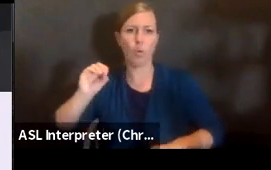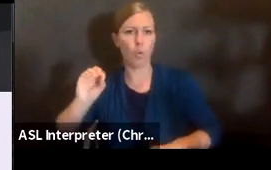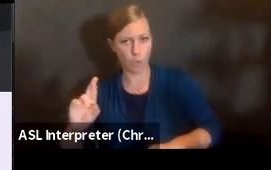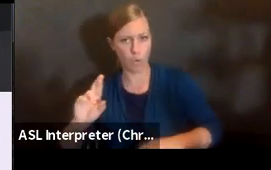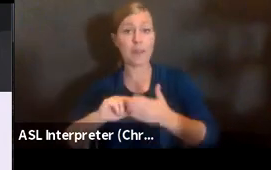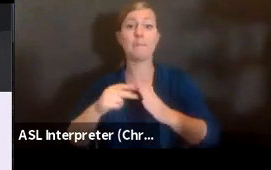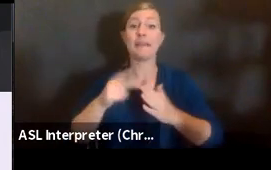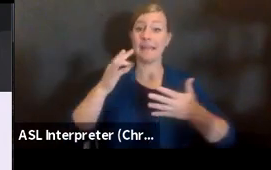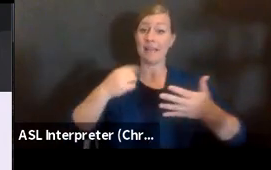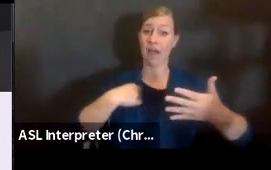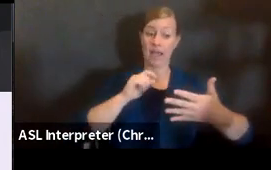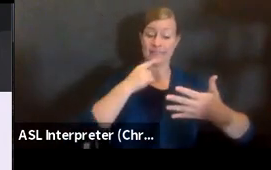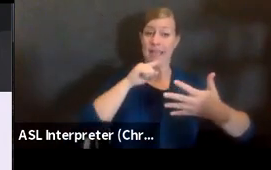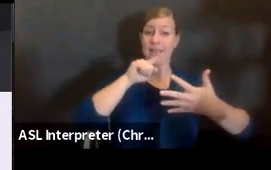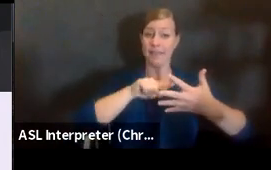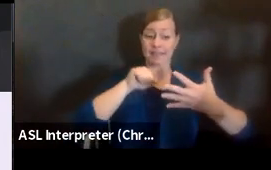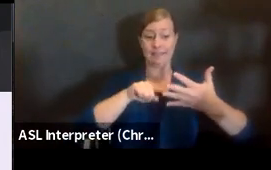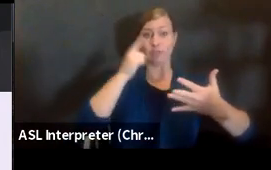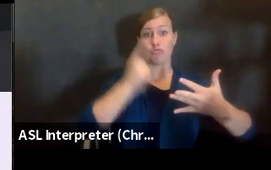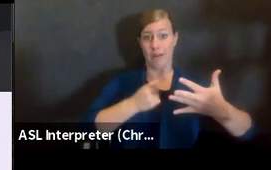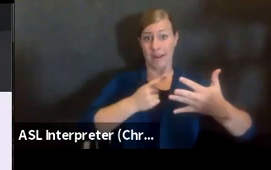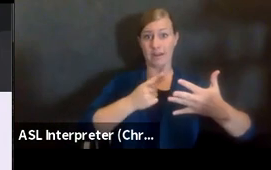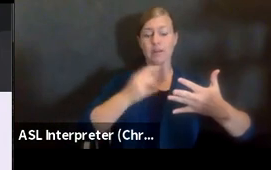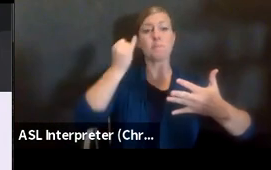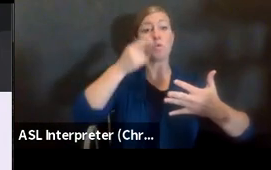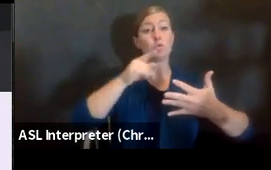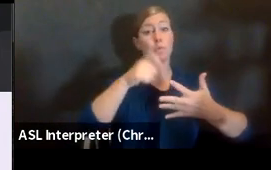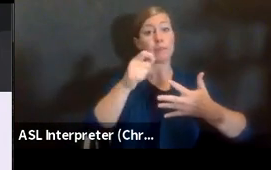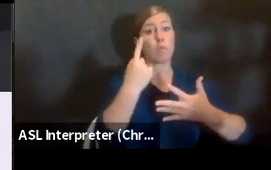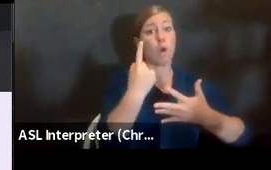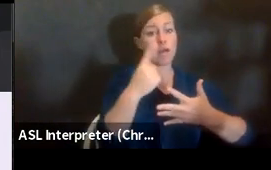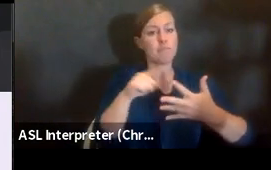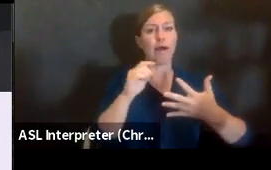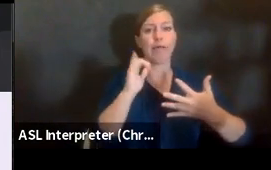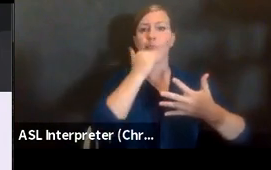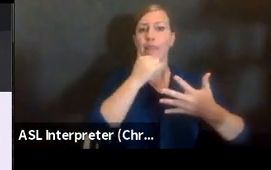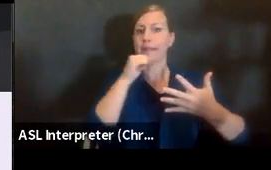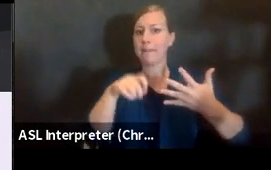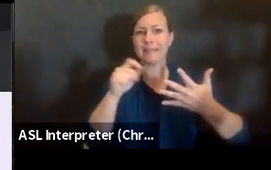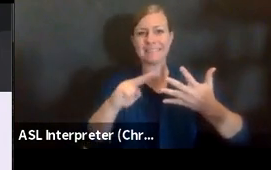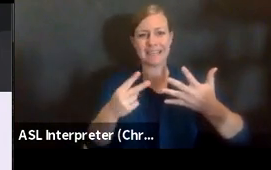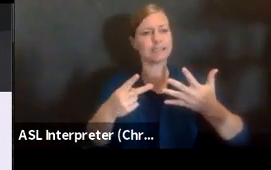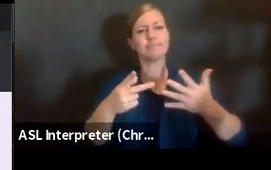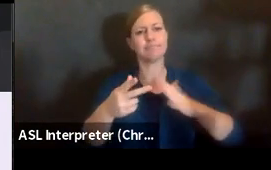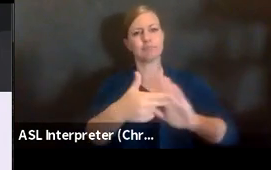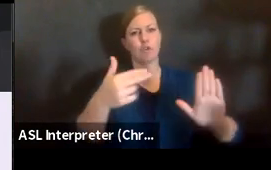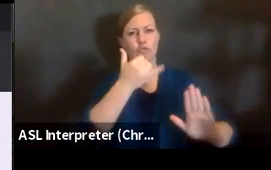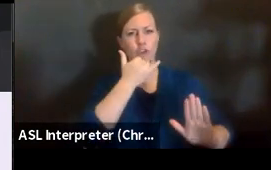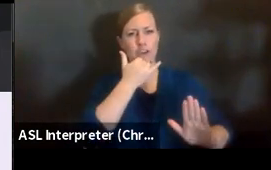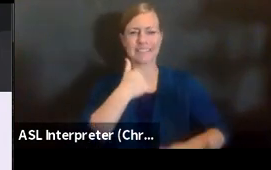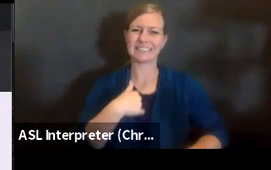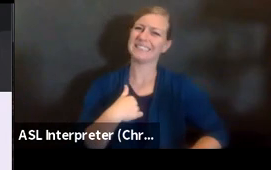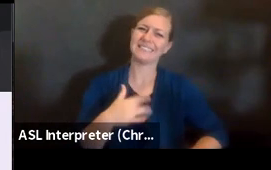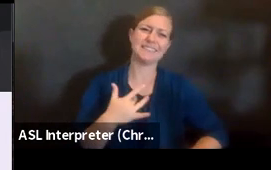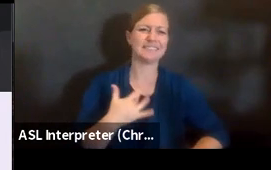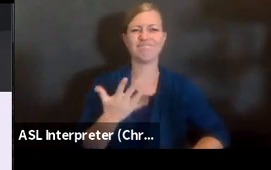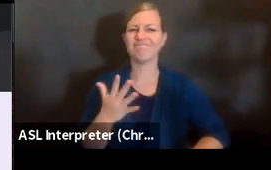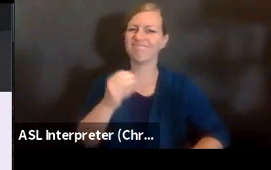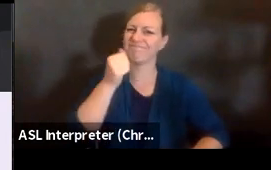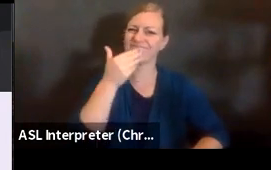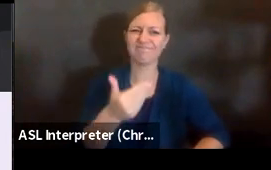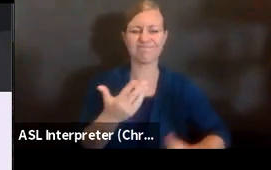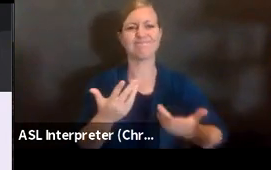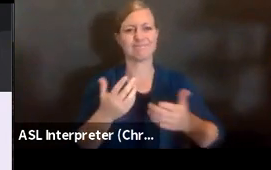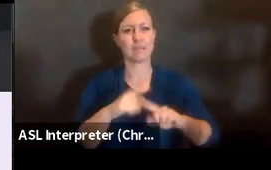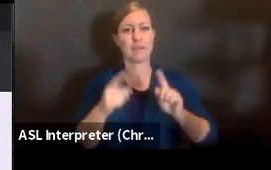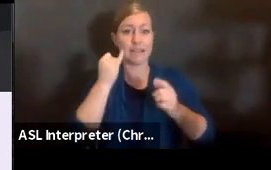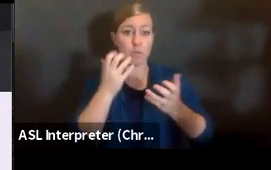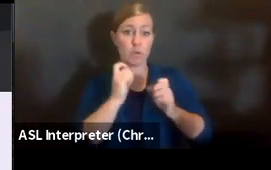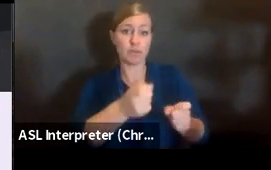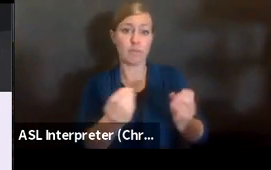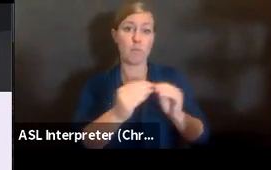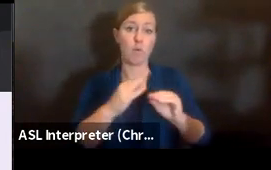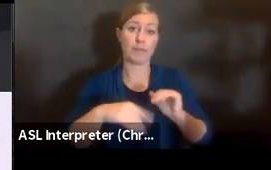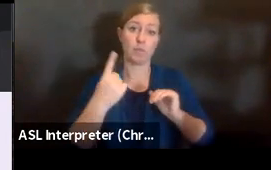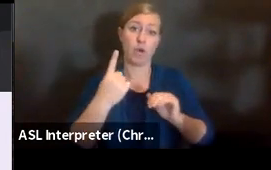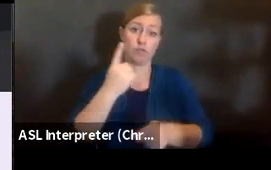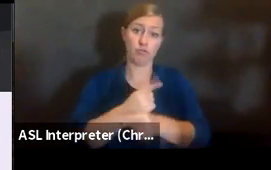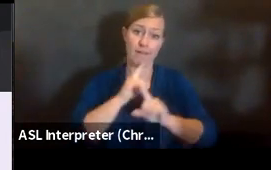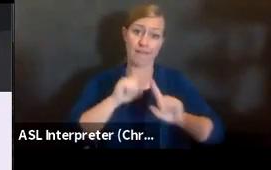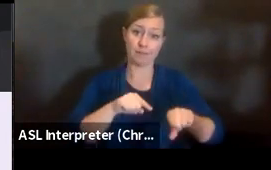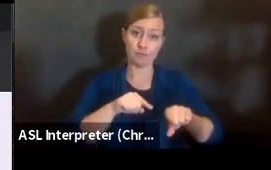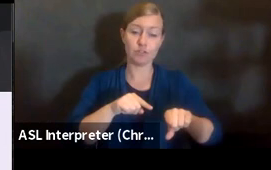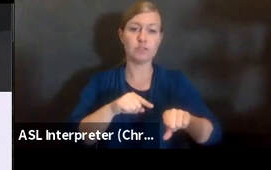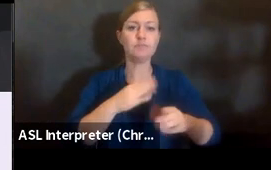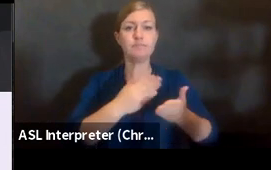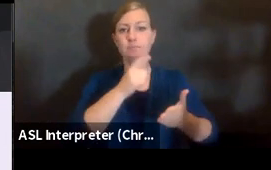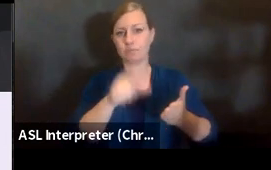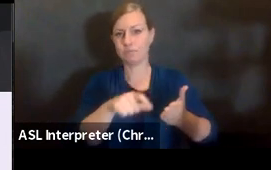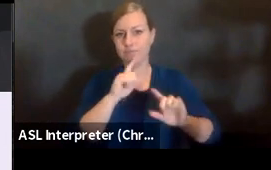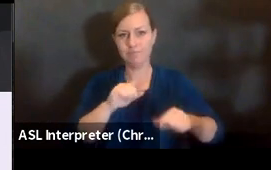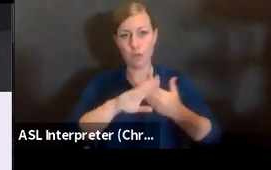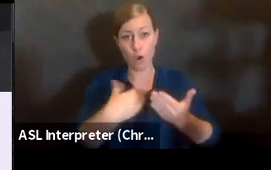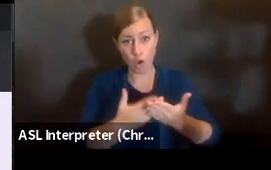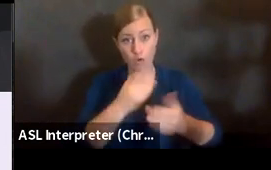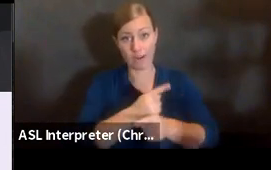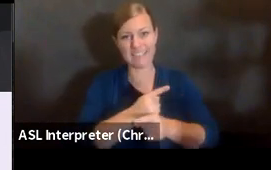Katherine Livick - ESD 112: and you select one of those correct ones, but not both, you will get it wrong. So I don't personally find that terribly useful as an assessment tool. But if you want to give them more than one right answer and they don't have to get them all right then. It's a little problematic.